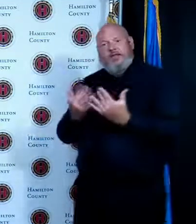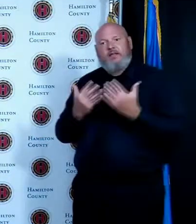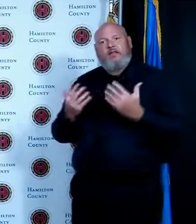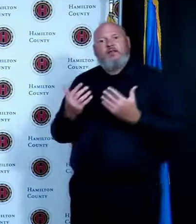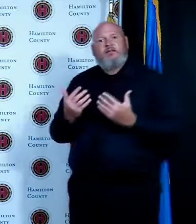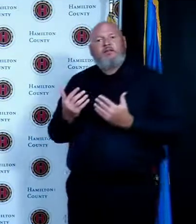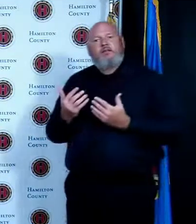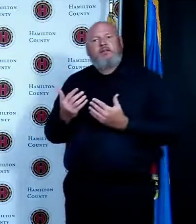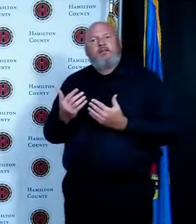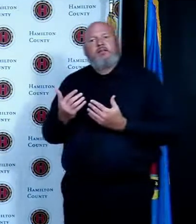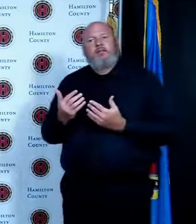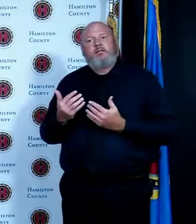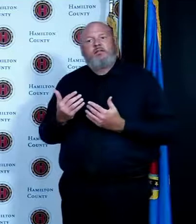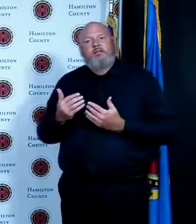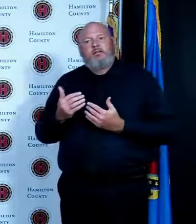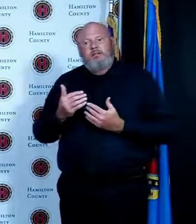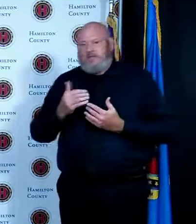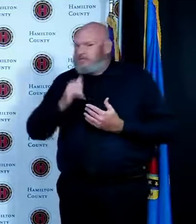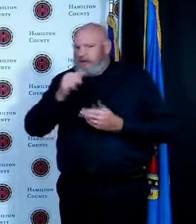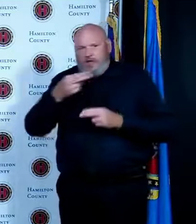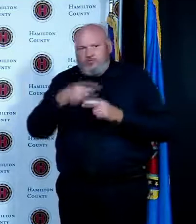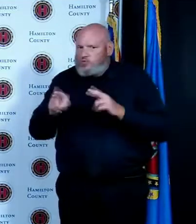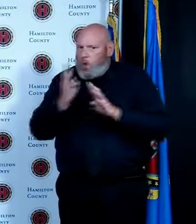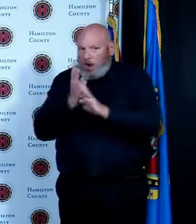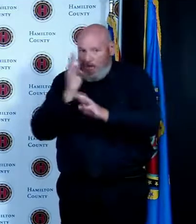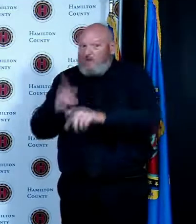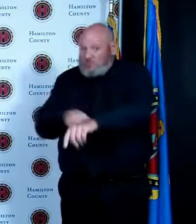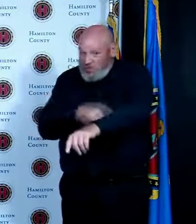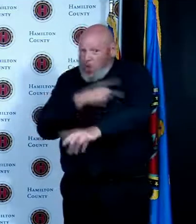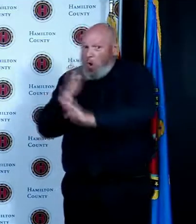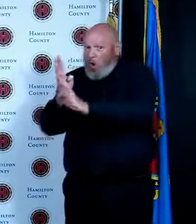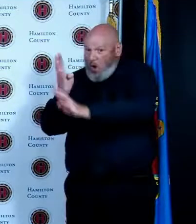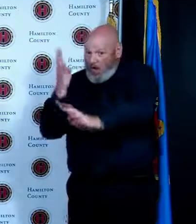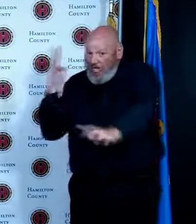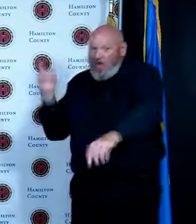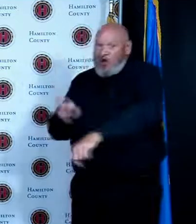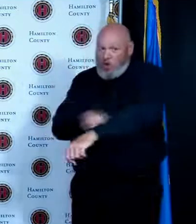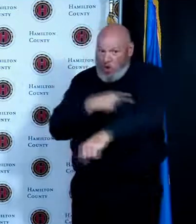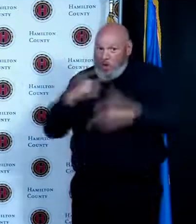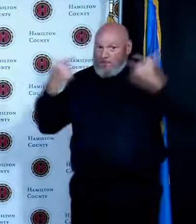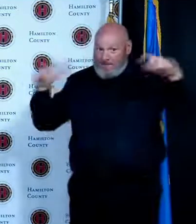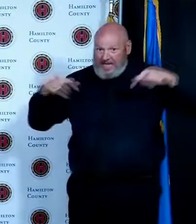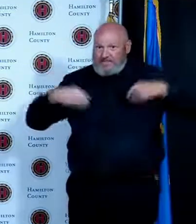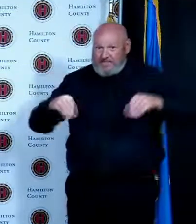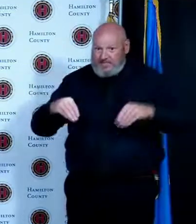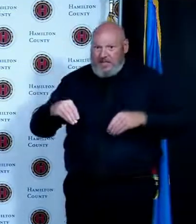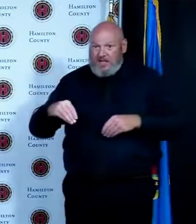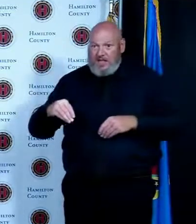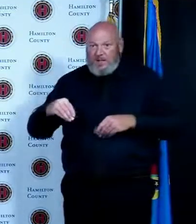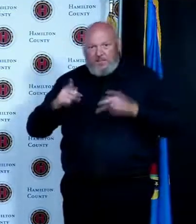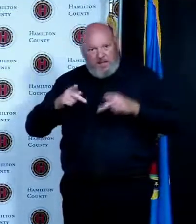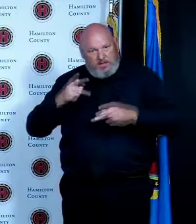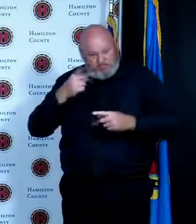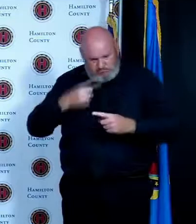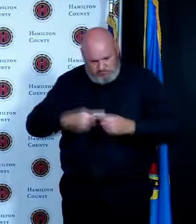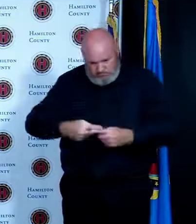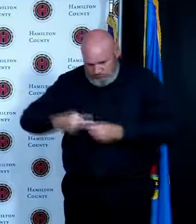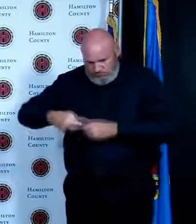sale um everybody stayed on the x they did not grumble about it everybody had a mask on and so I just